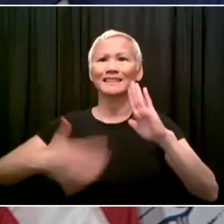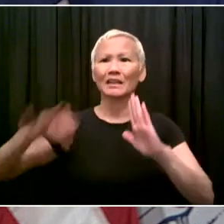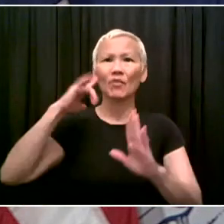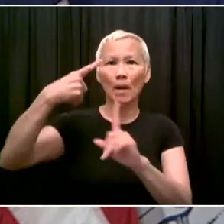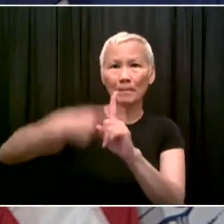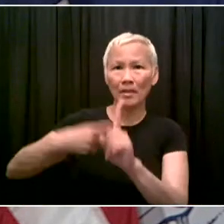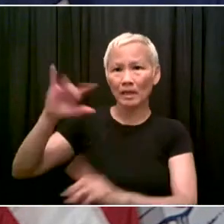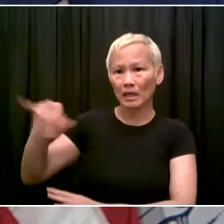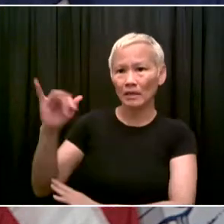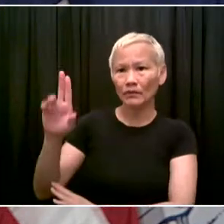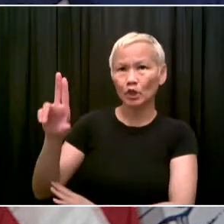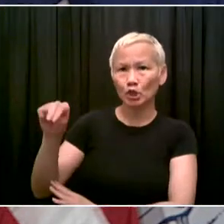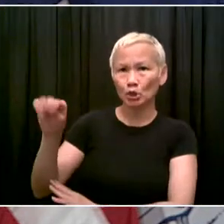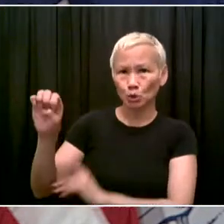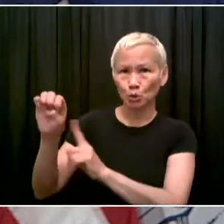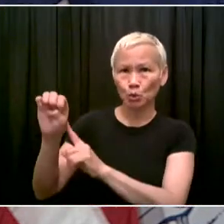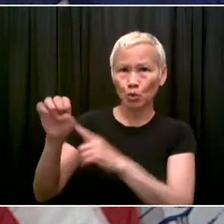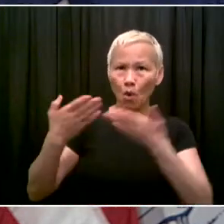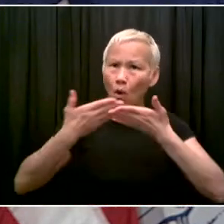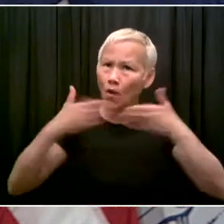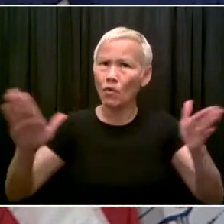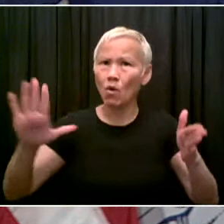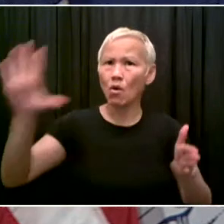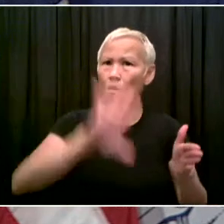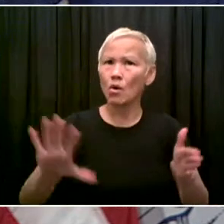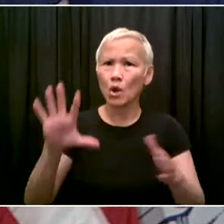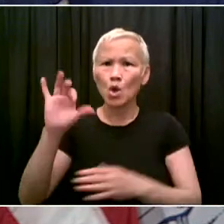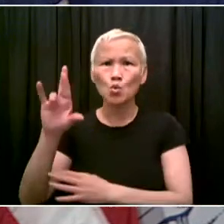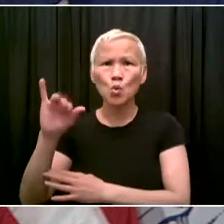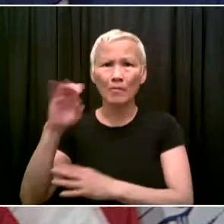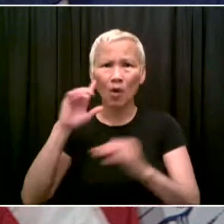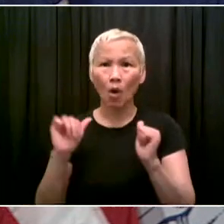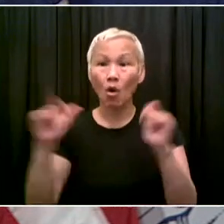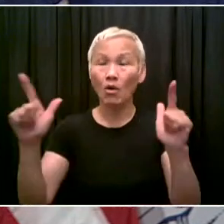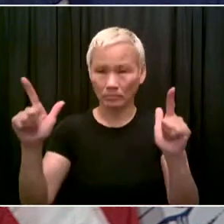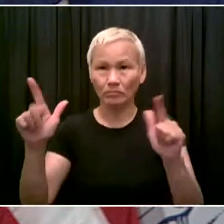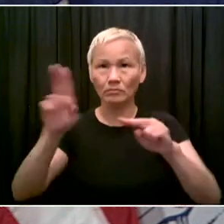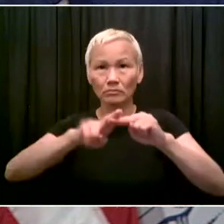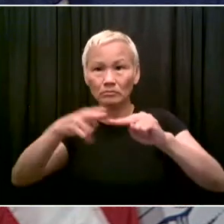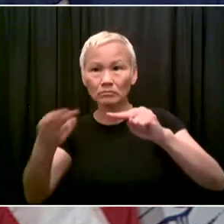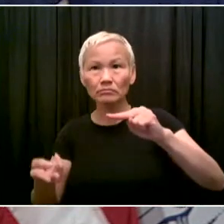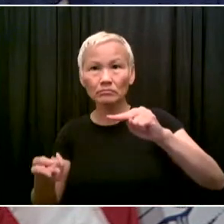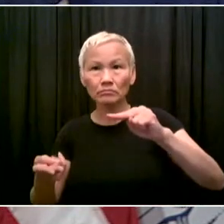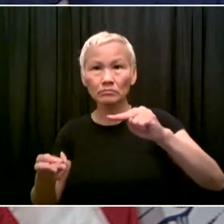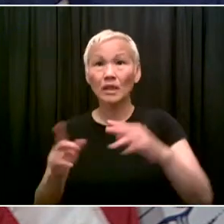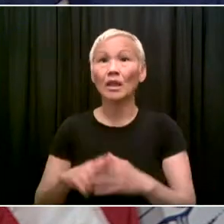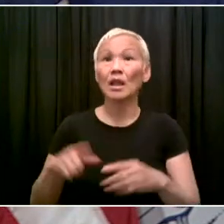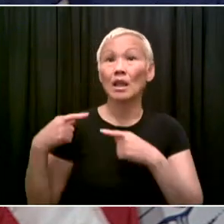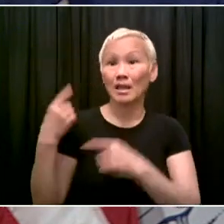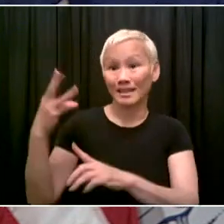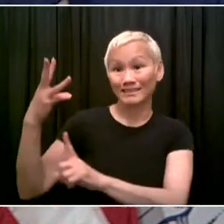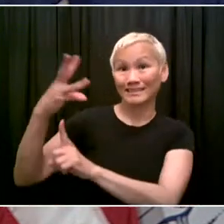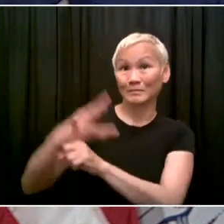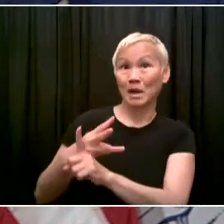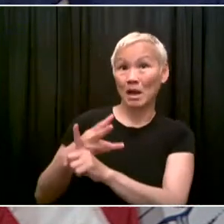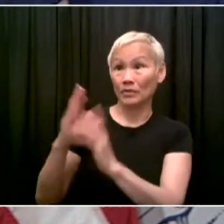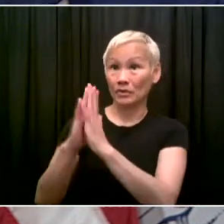THE OVERALL CRIME IN JUNE, DOWN SLIGHTLY AND WHEN YOU LOOK AT YEAR TO DATE, THE FIRST